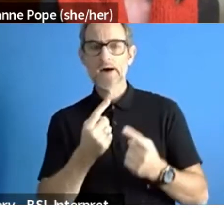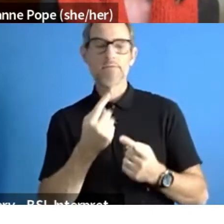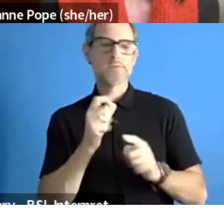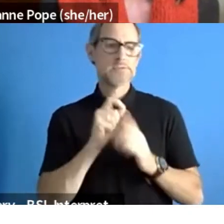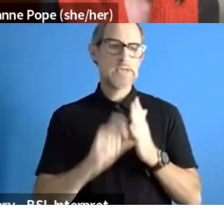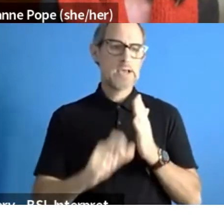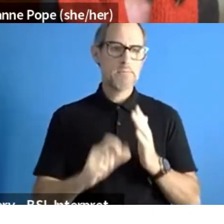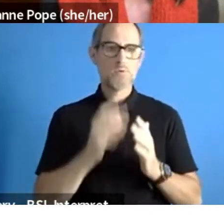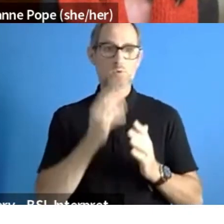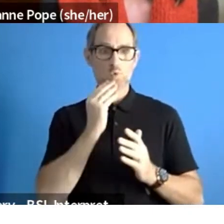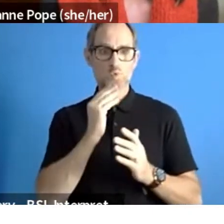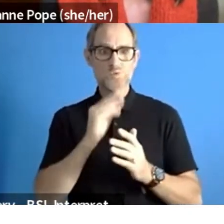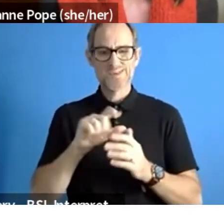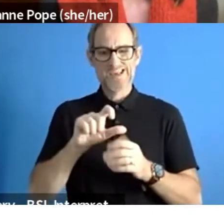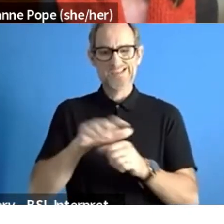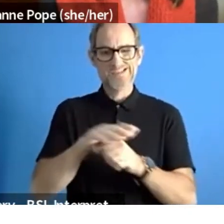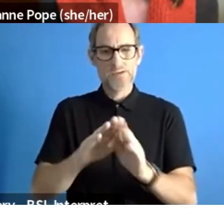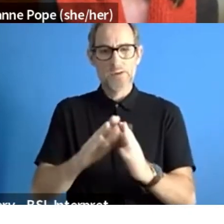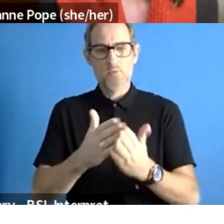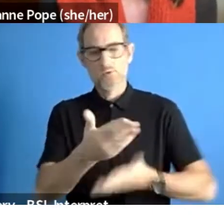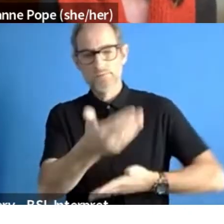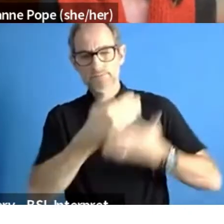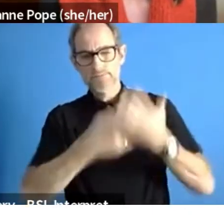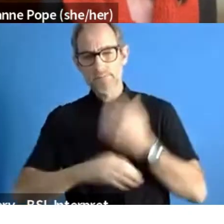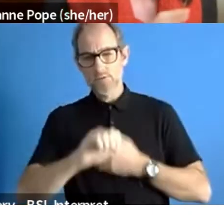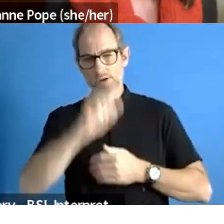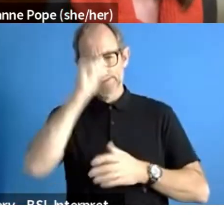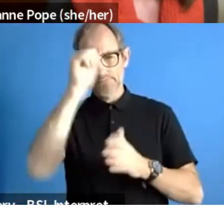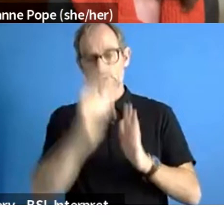their experience using this application and we asked them to do that before we